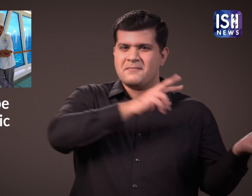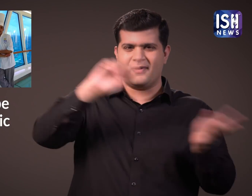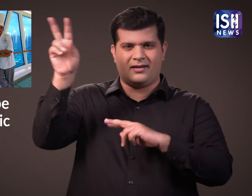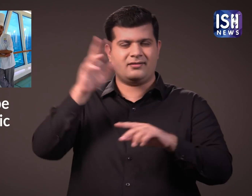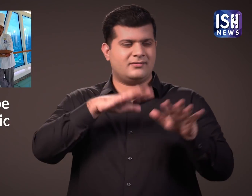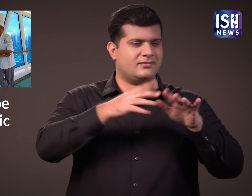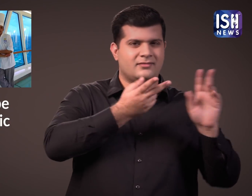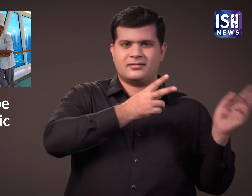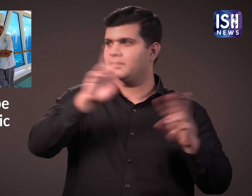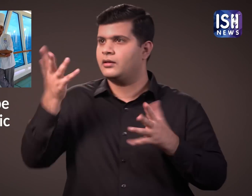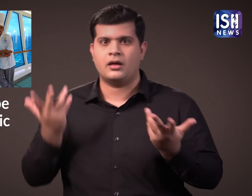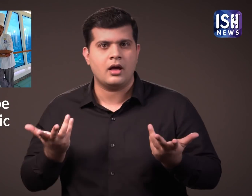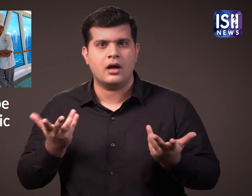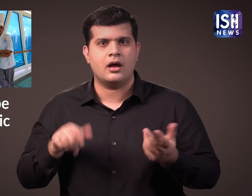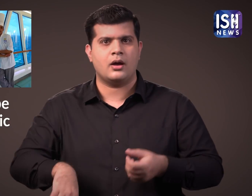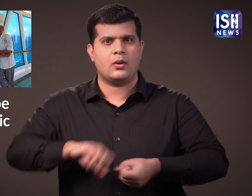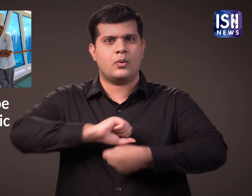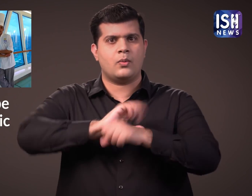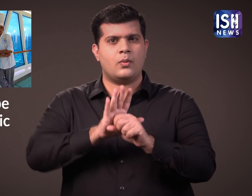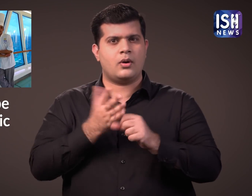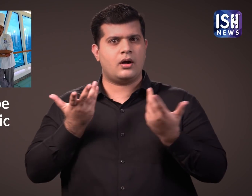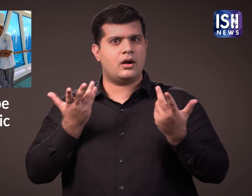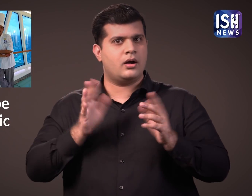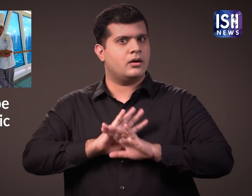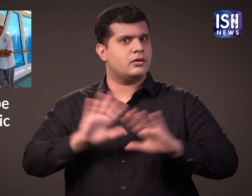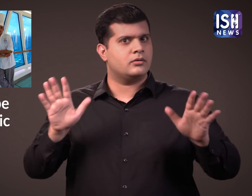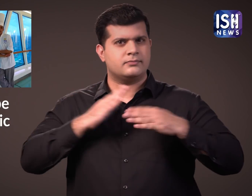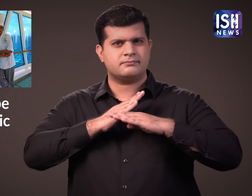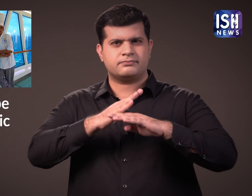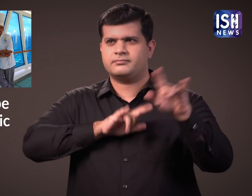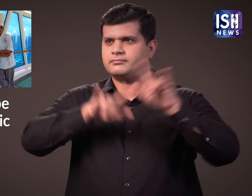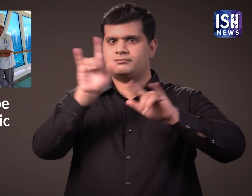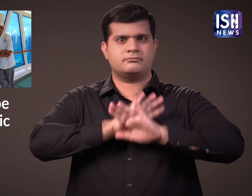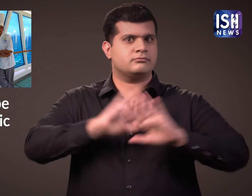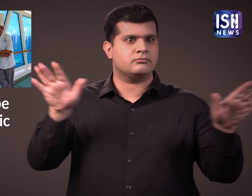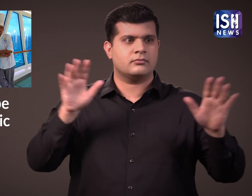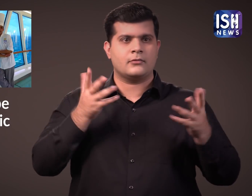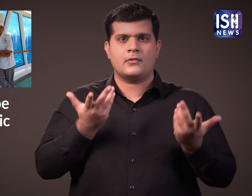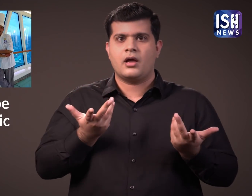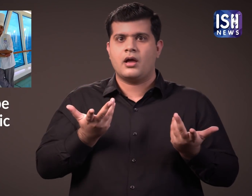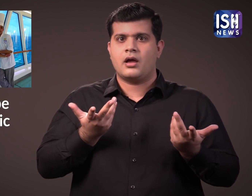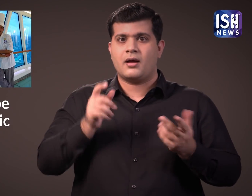and wanted to return but all travel was banned due to the pandemic.